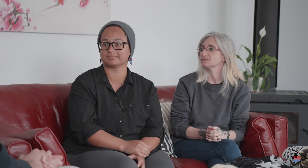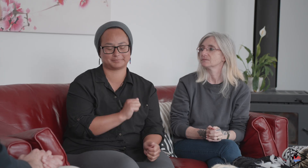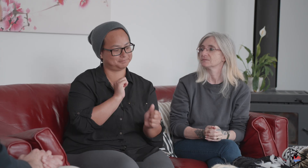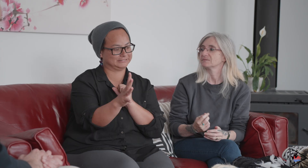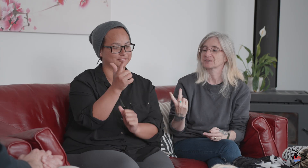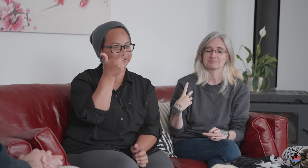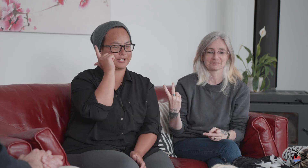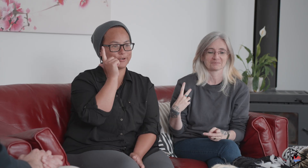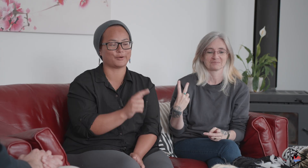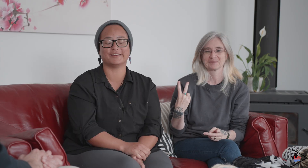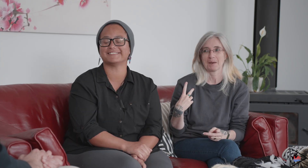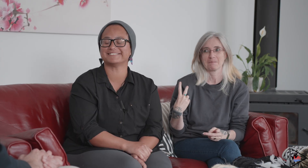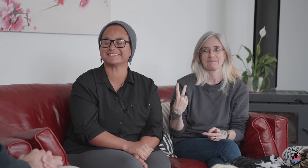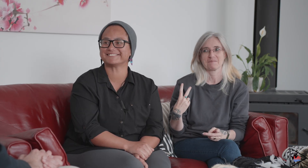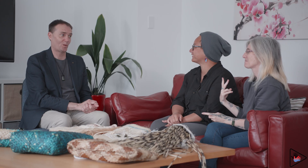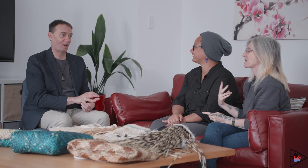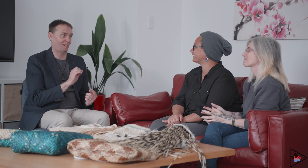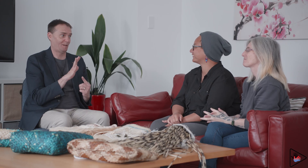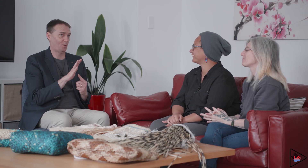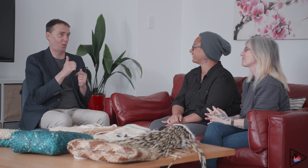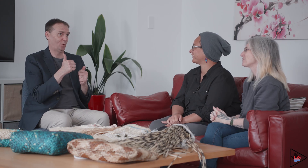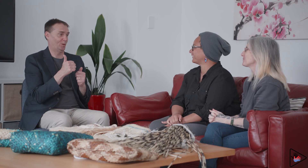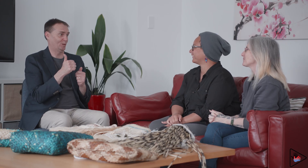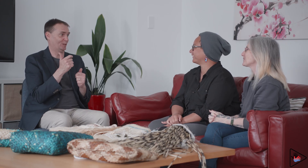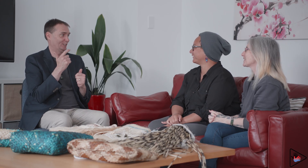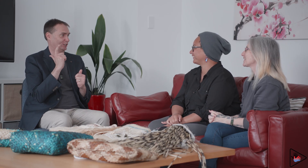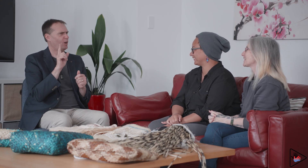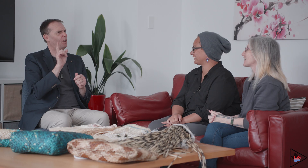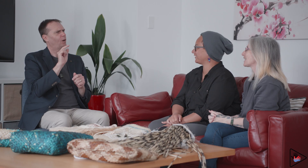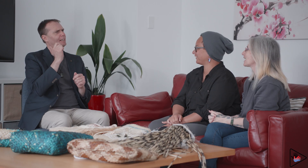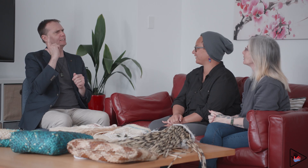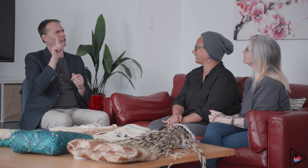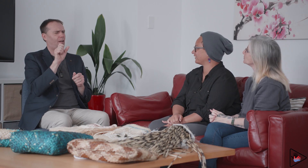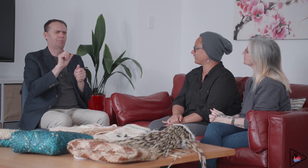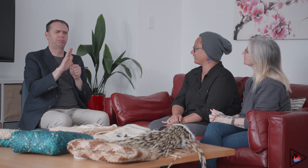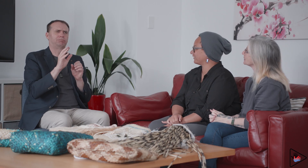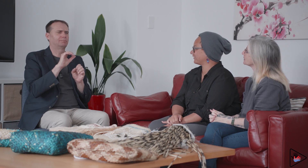absolutely the best. We had the best teacher. Oh, and just goes to show it's so important to have a